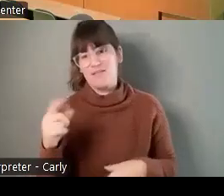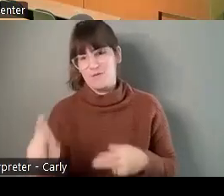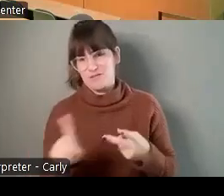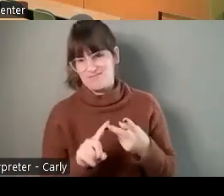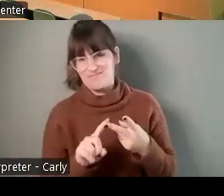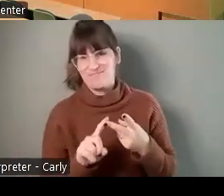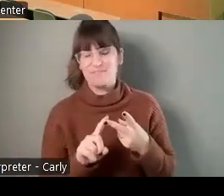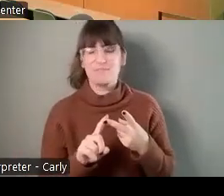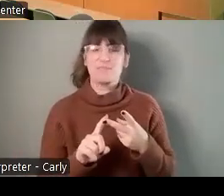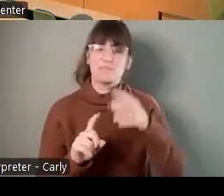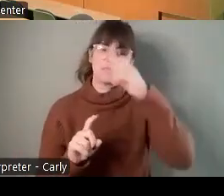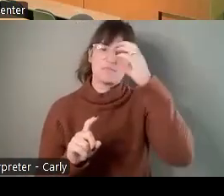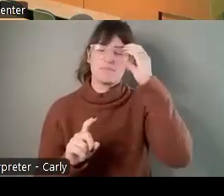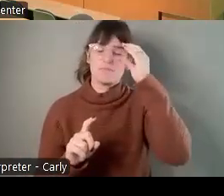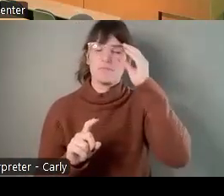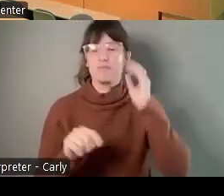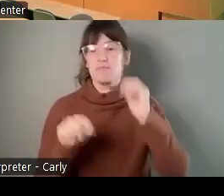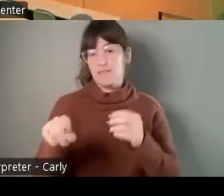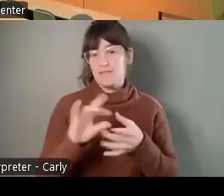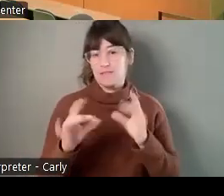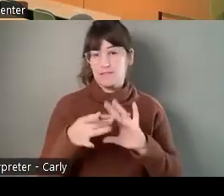um are there elements of this narrative safety plan that there's been any thought